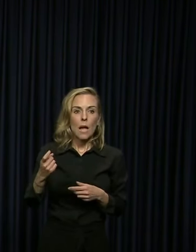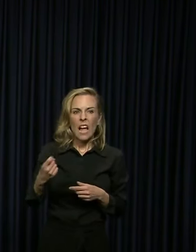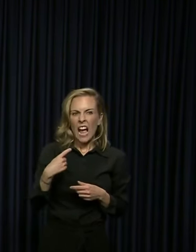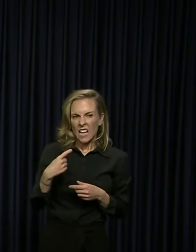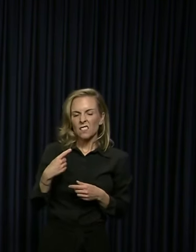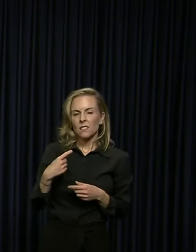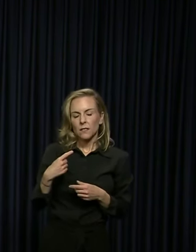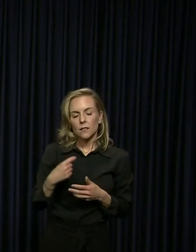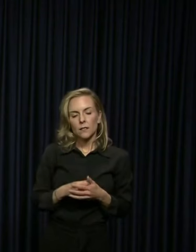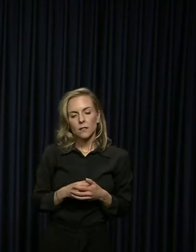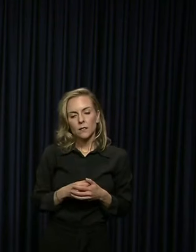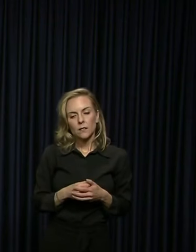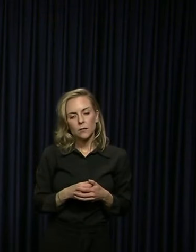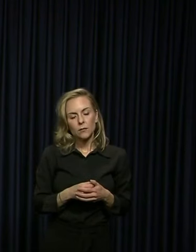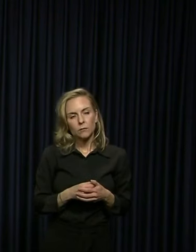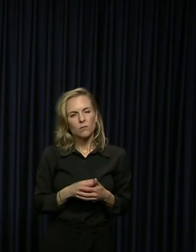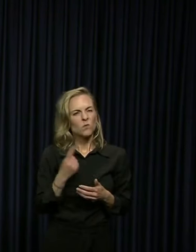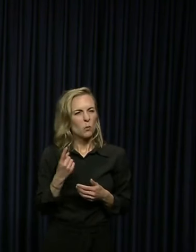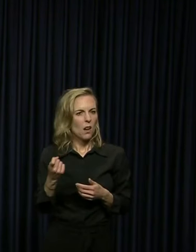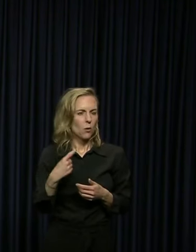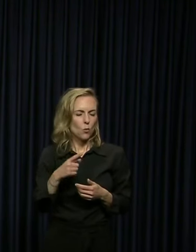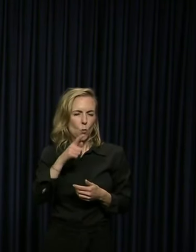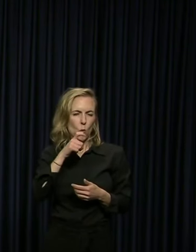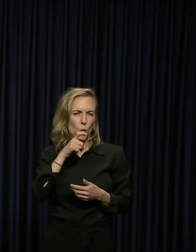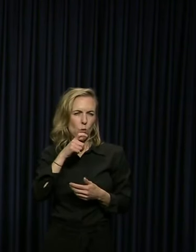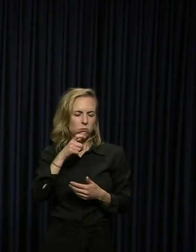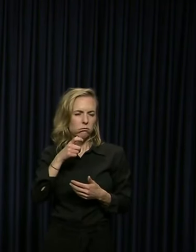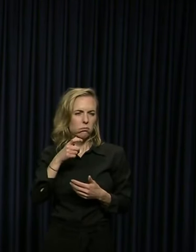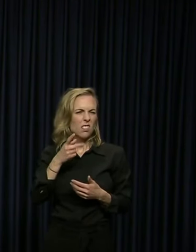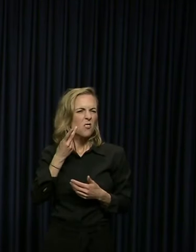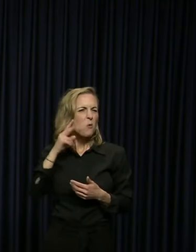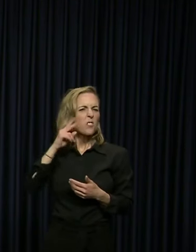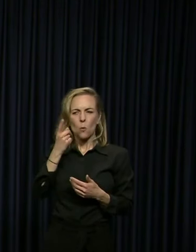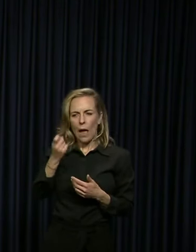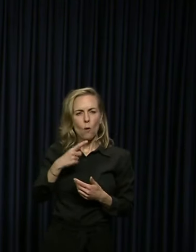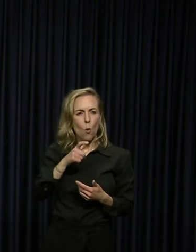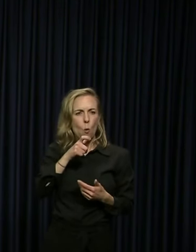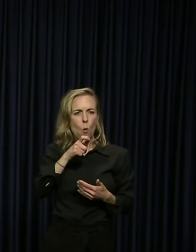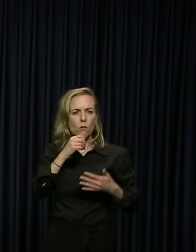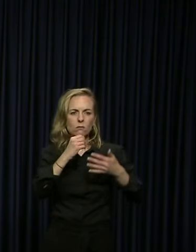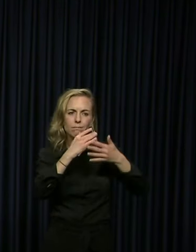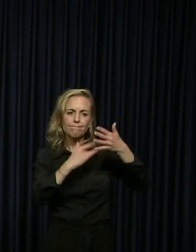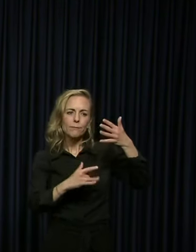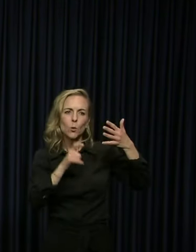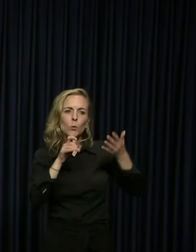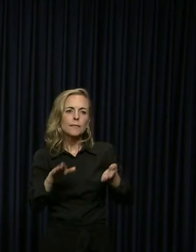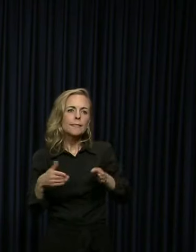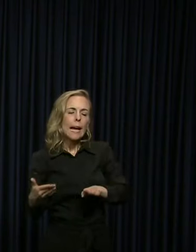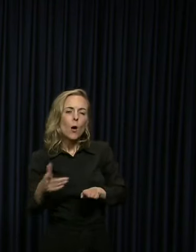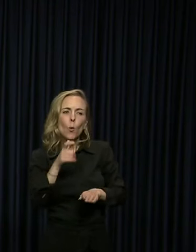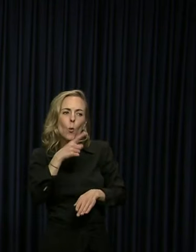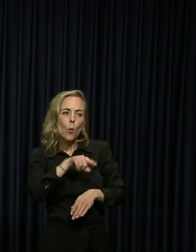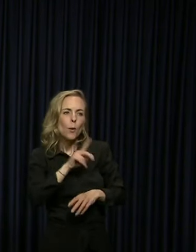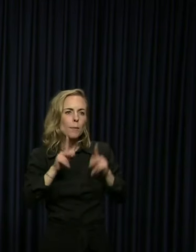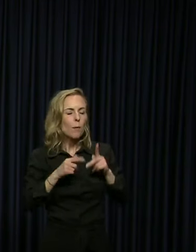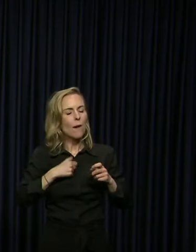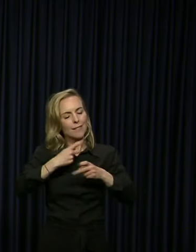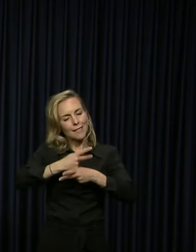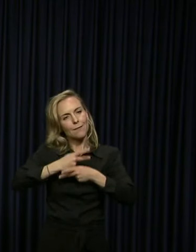SO WHEN WE'RE TALKING ABOUT DOING OUR DUTY AS A KENTUCKIAN, AS A PATRIOTIC AMERICAN, WE'RE